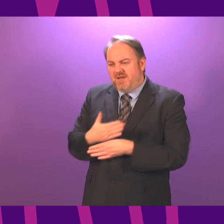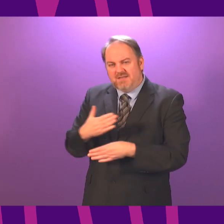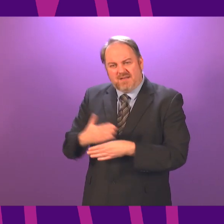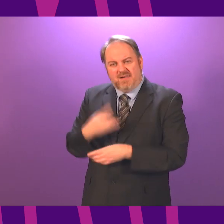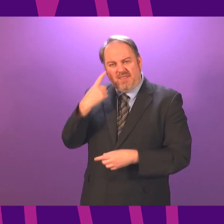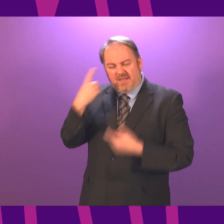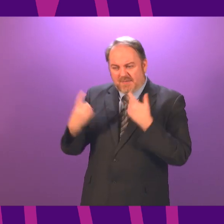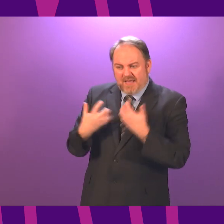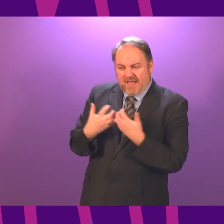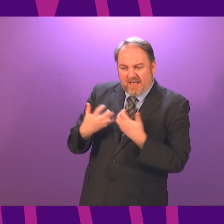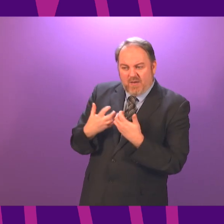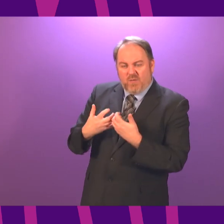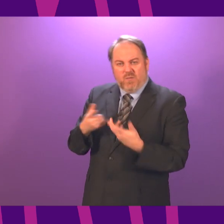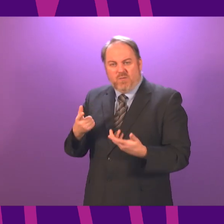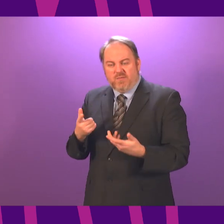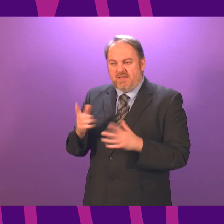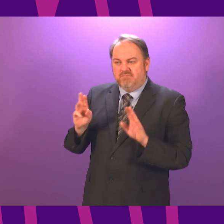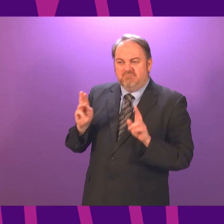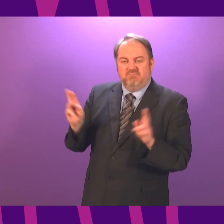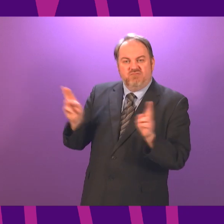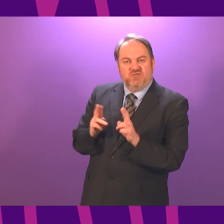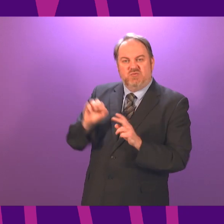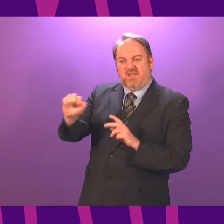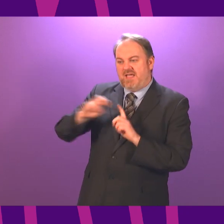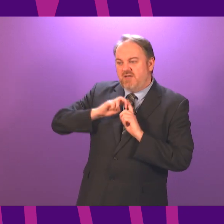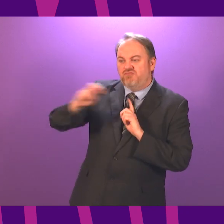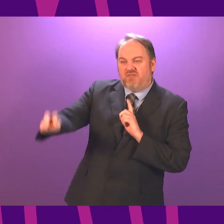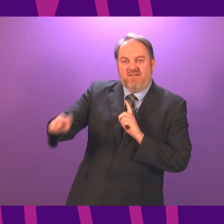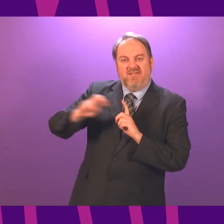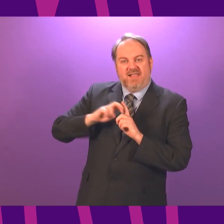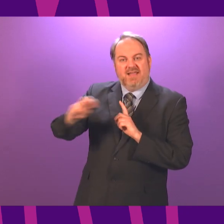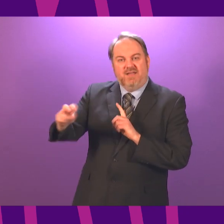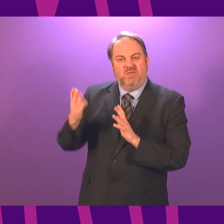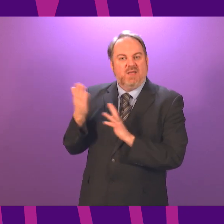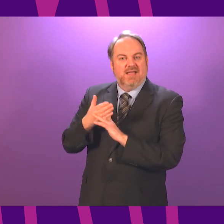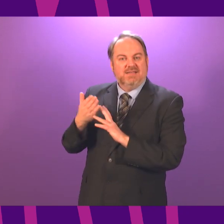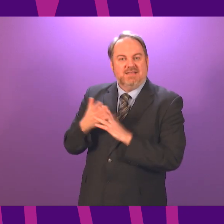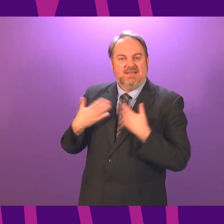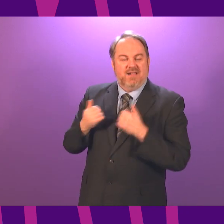that they are not making people travel more than they have to. Some of the management information